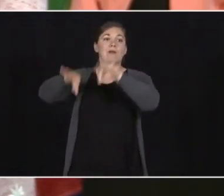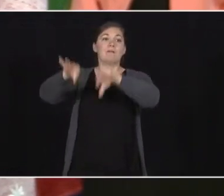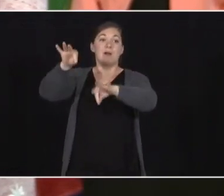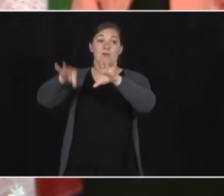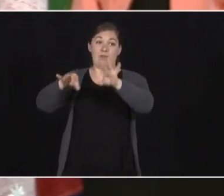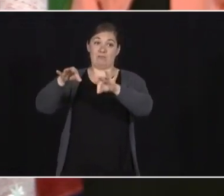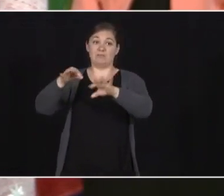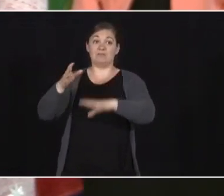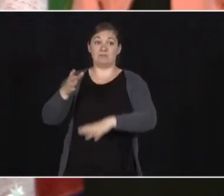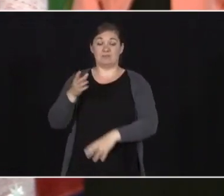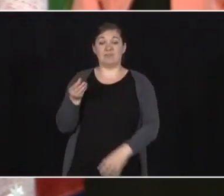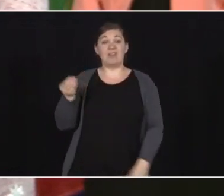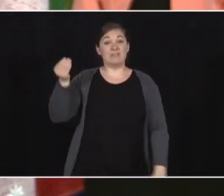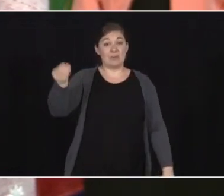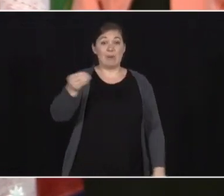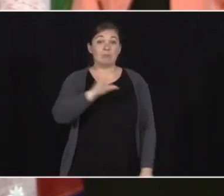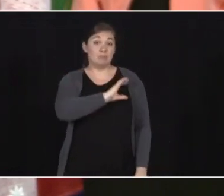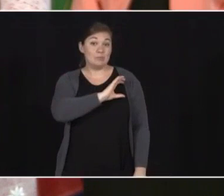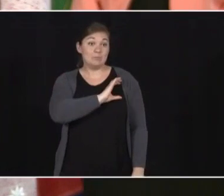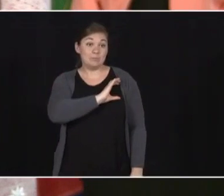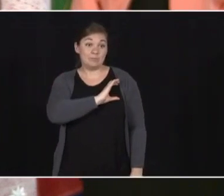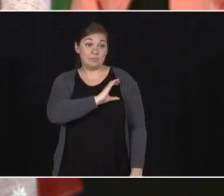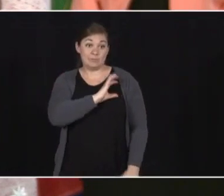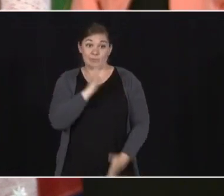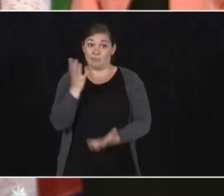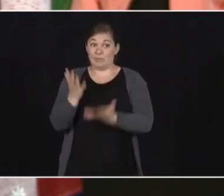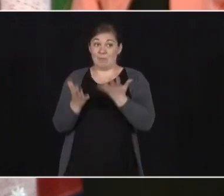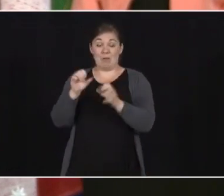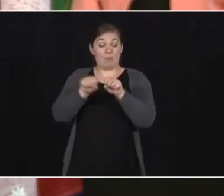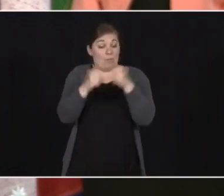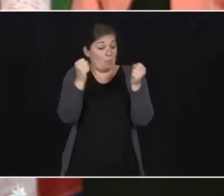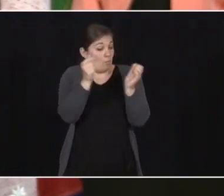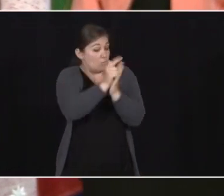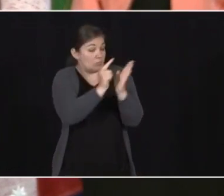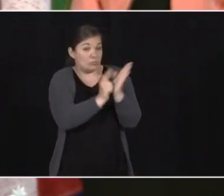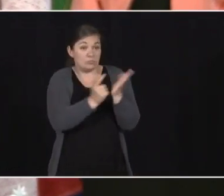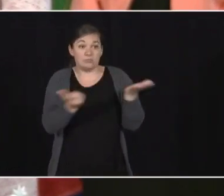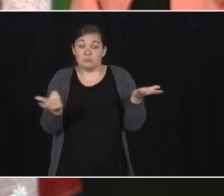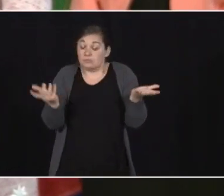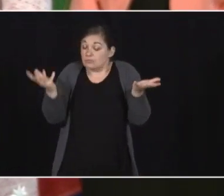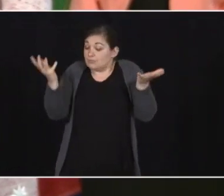It will be handed over to the police to look at if there is any criminal charges.